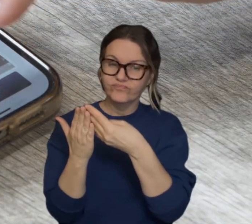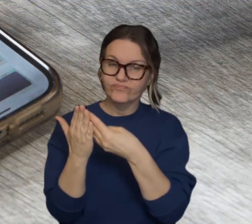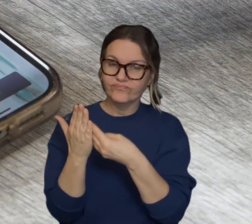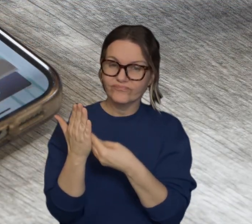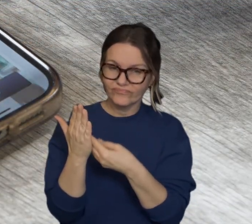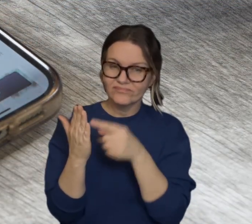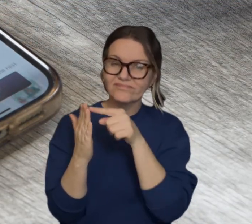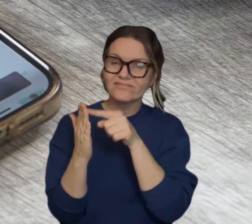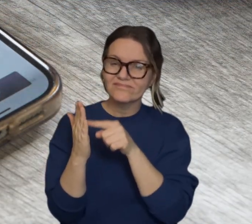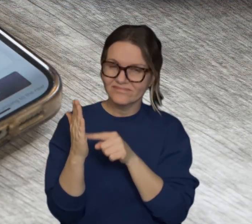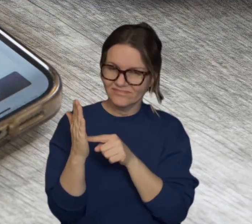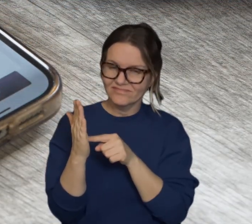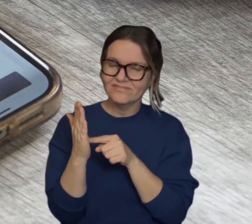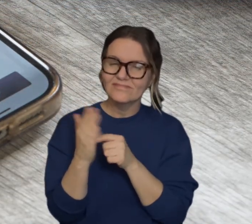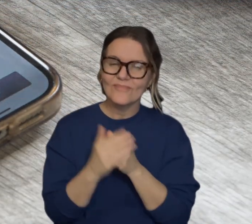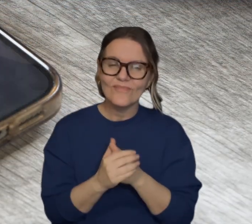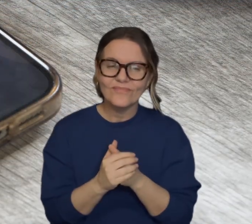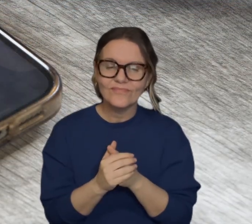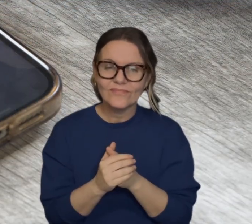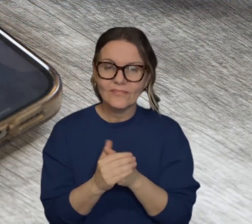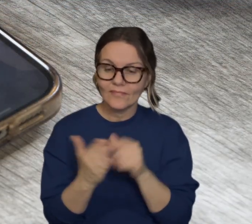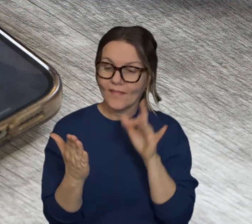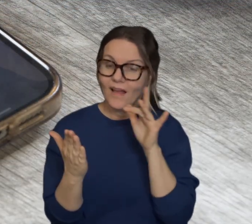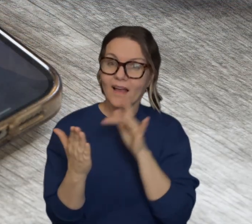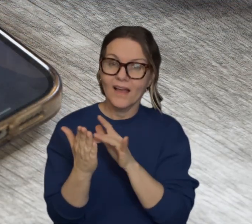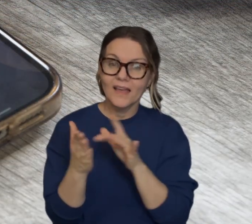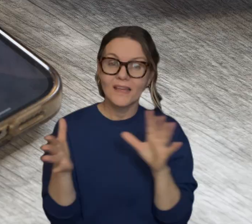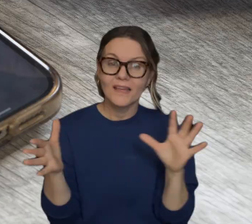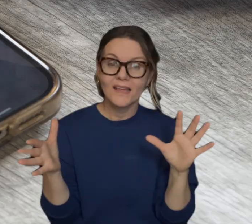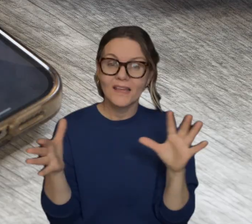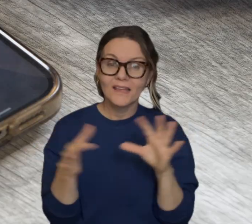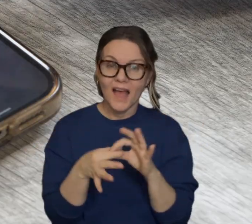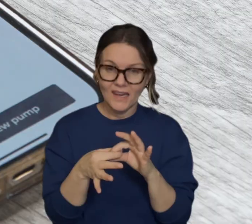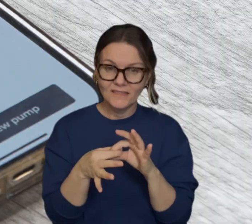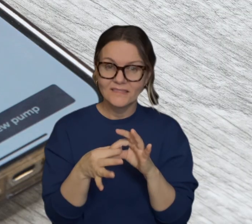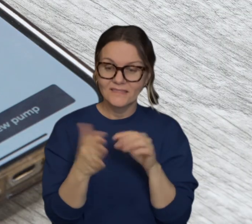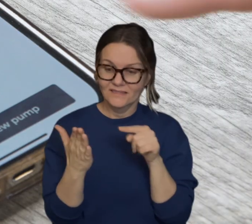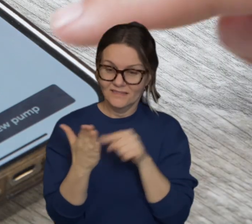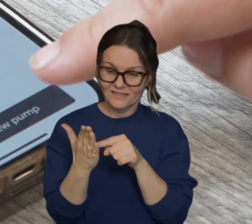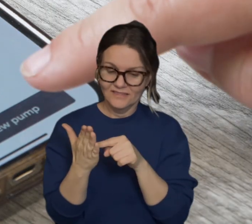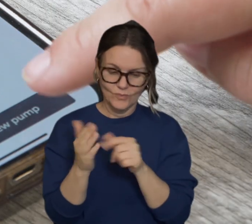if you hit the hamburger menu you'll notice that you have other options to connect your pump